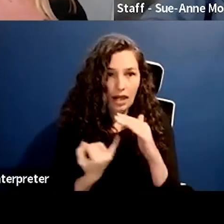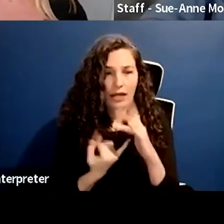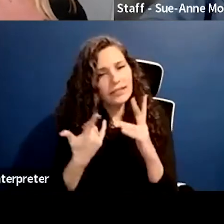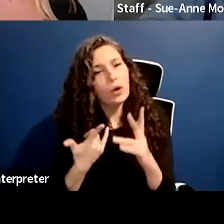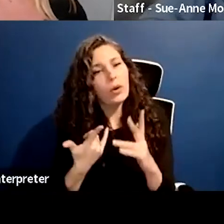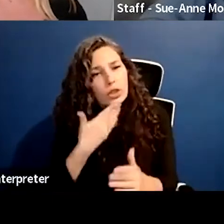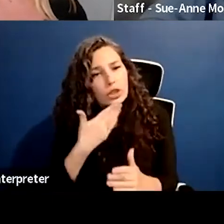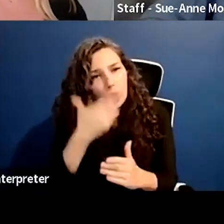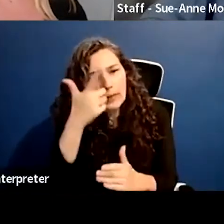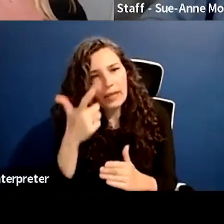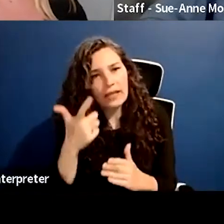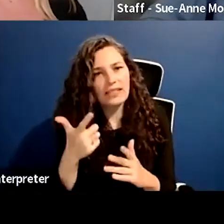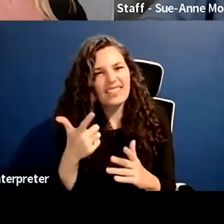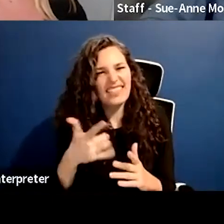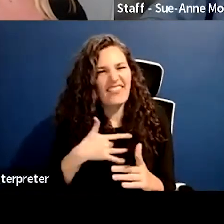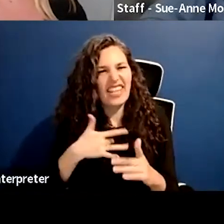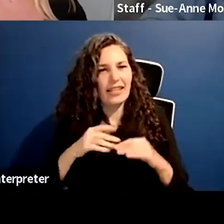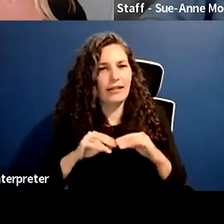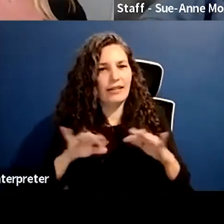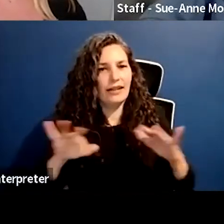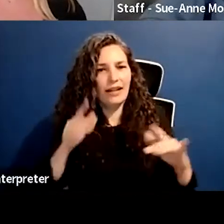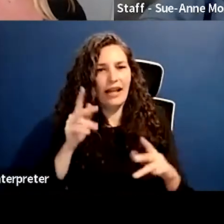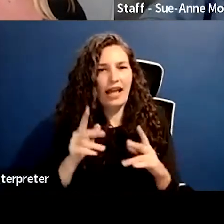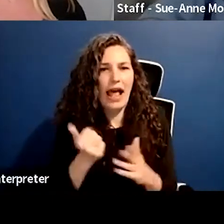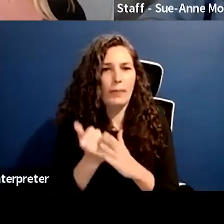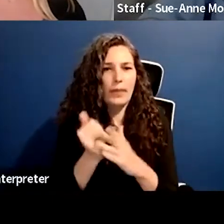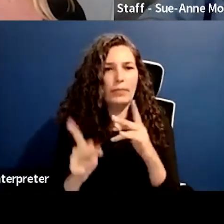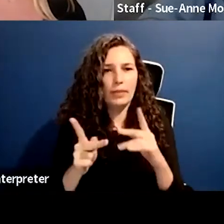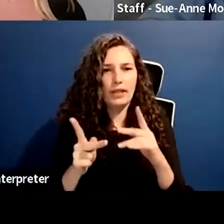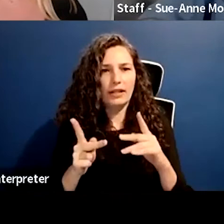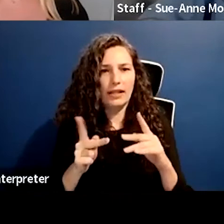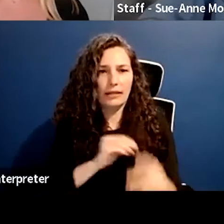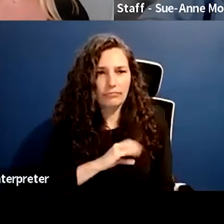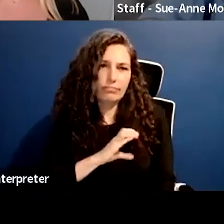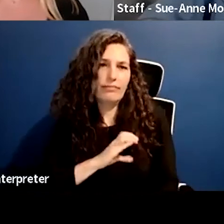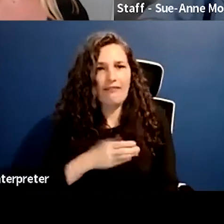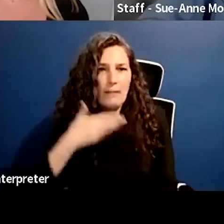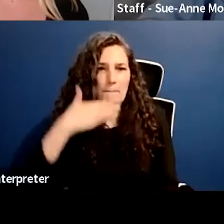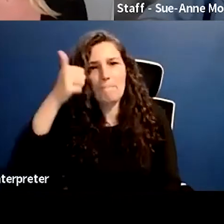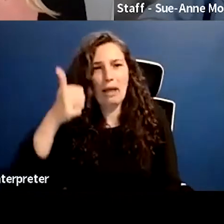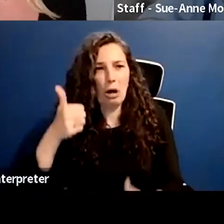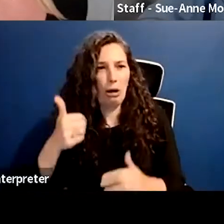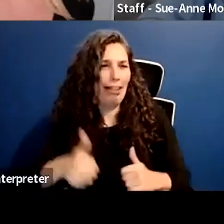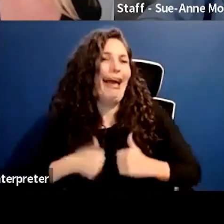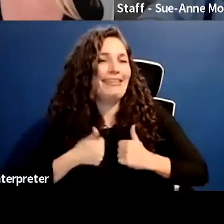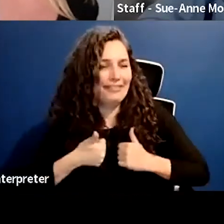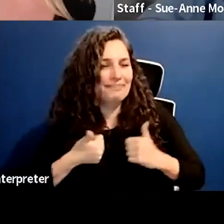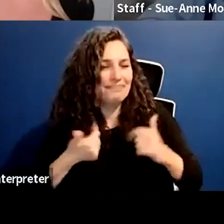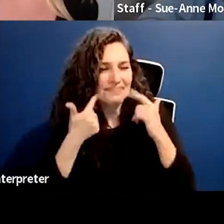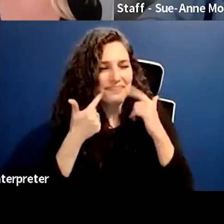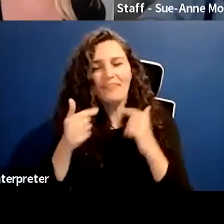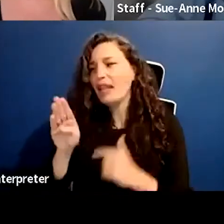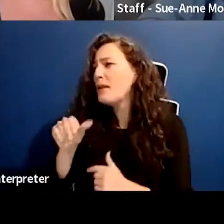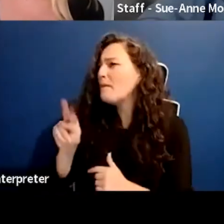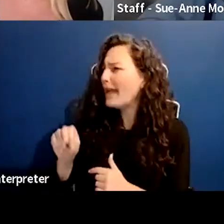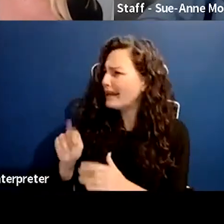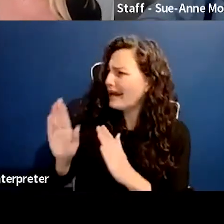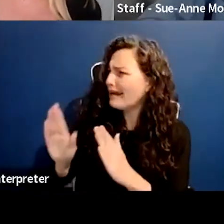which is that's, I mean, that's the goal. I love that so much. Matt, I'm curious, how did you hear about the new SAG-AFTRA podcast agreements.